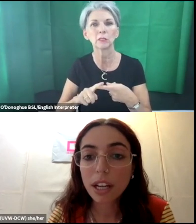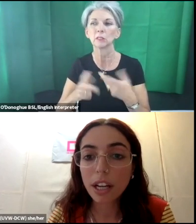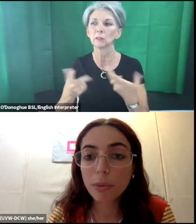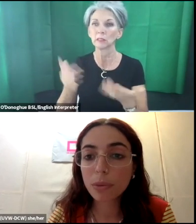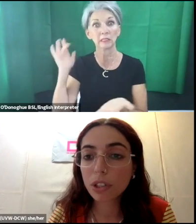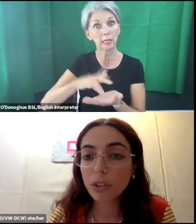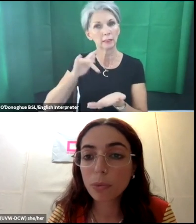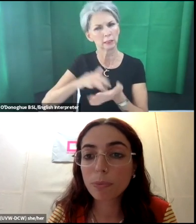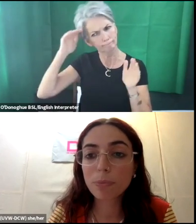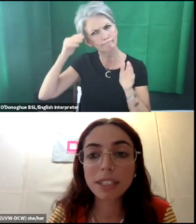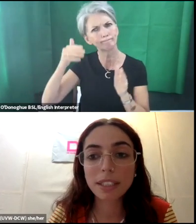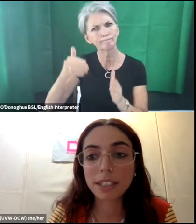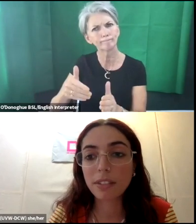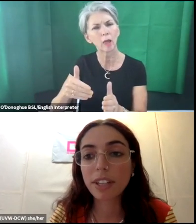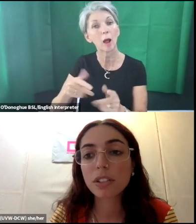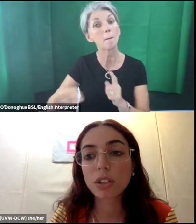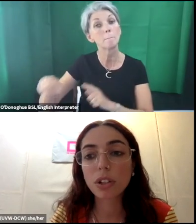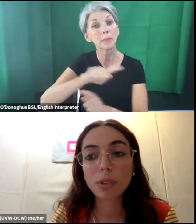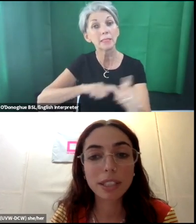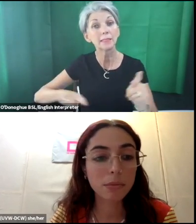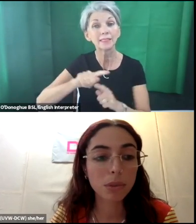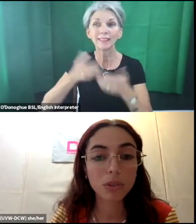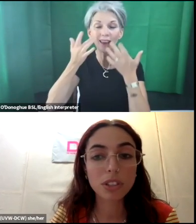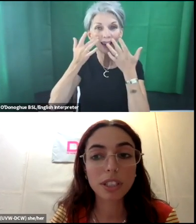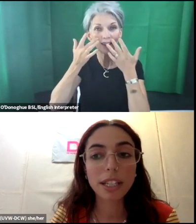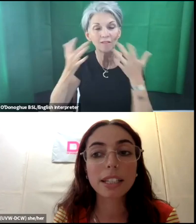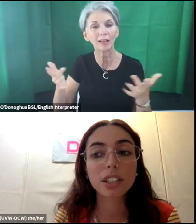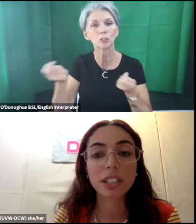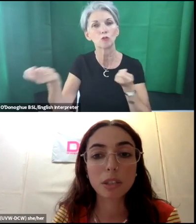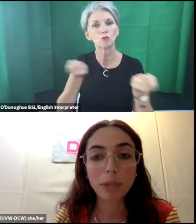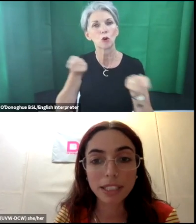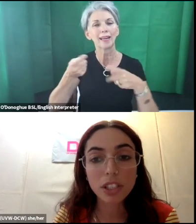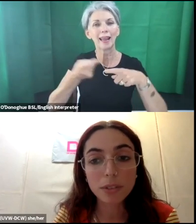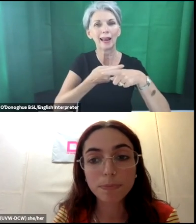the meetings and events are run in both English and Spanish.